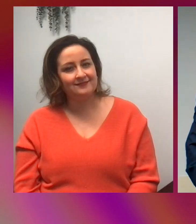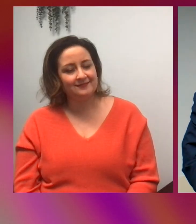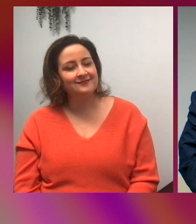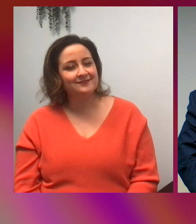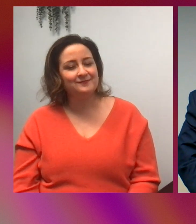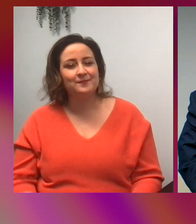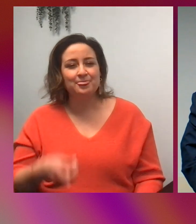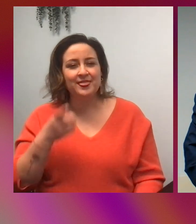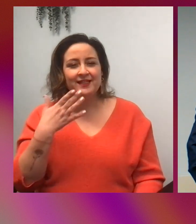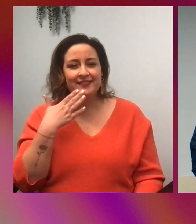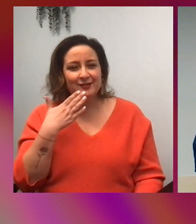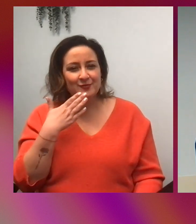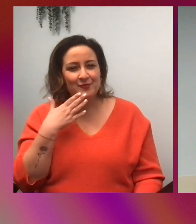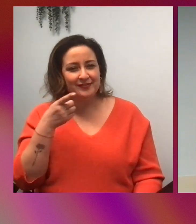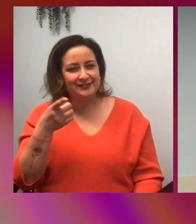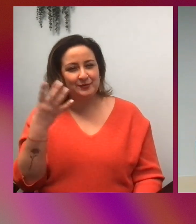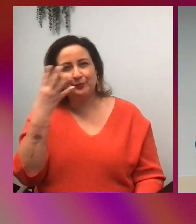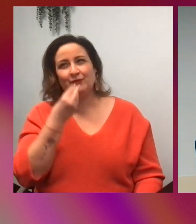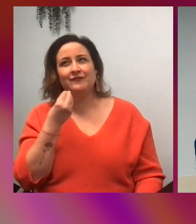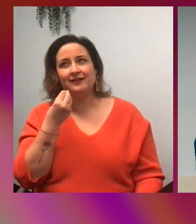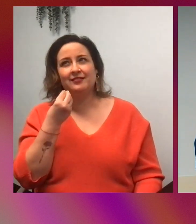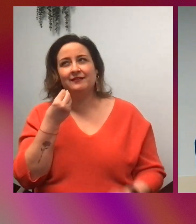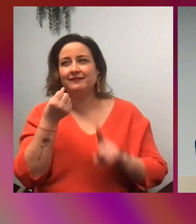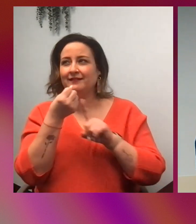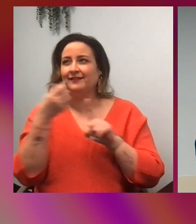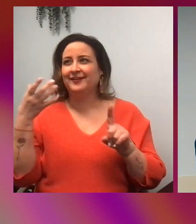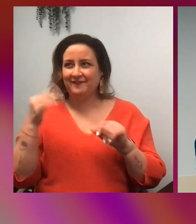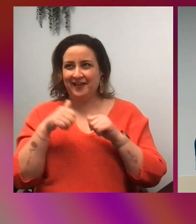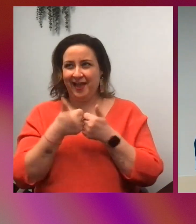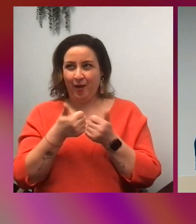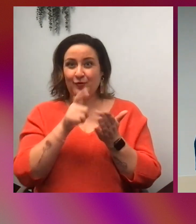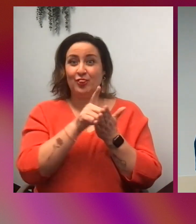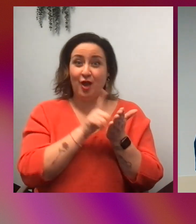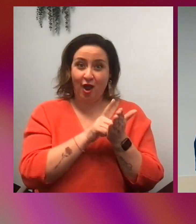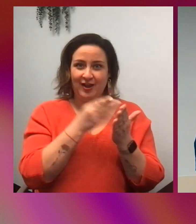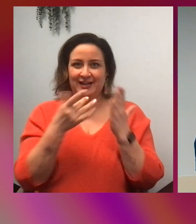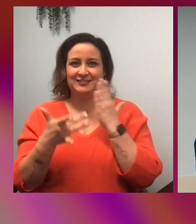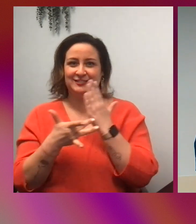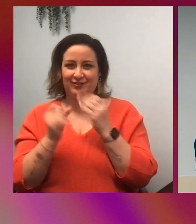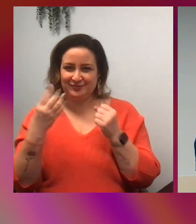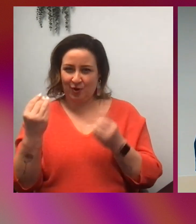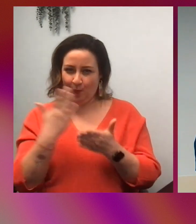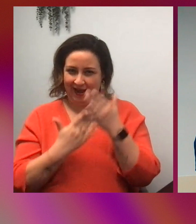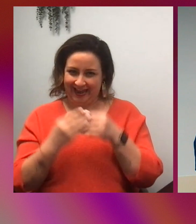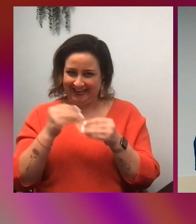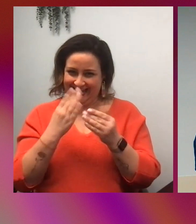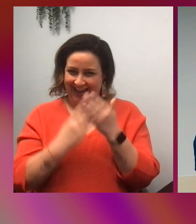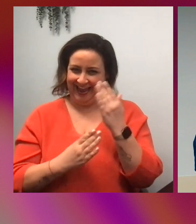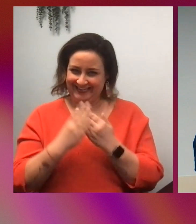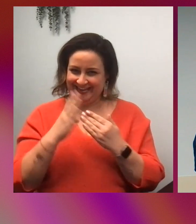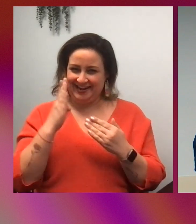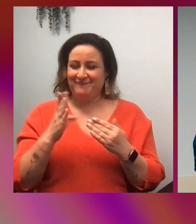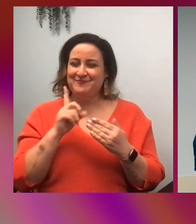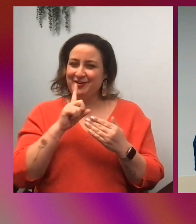Thank you. That's a really wonderful way how law and technology can work hand in hand.